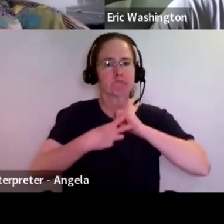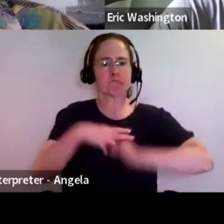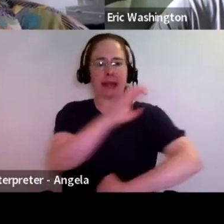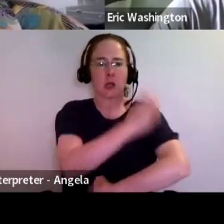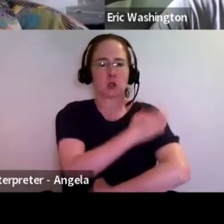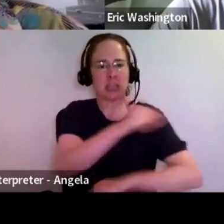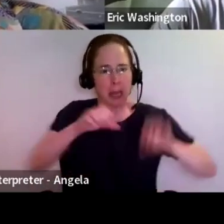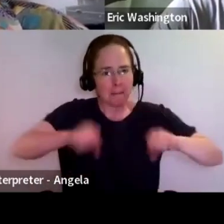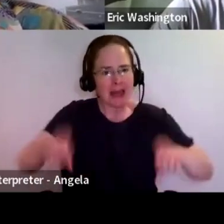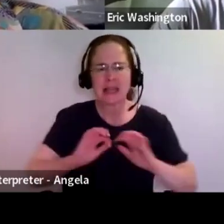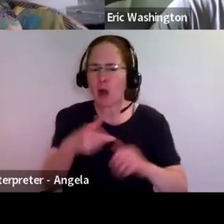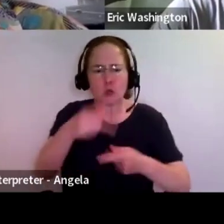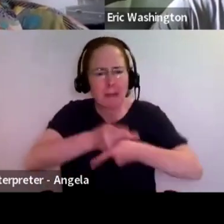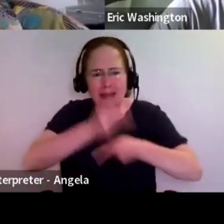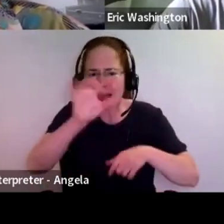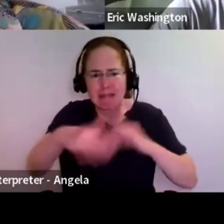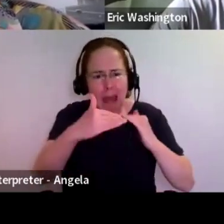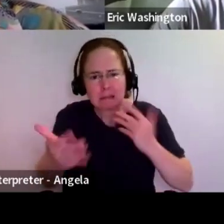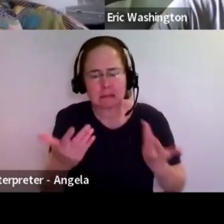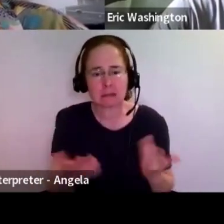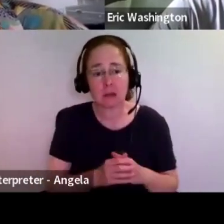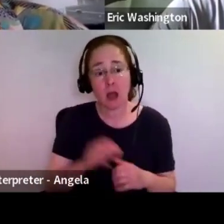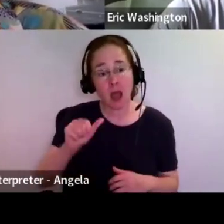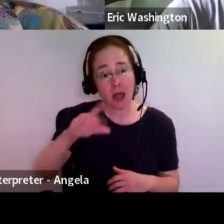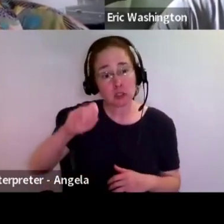maintain that? And Julisa, love for you to start us off.